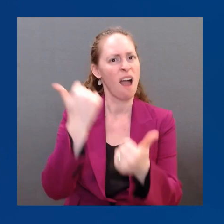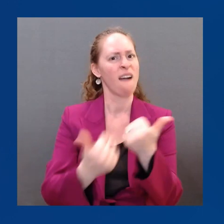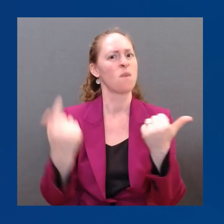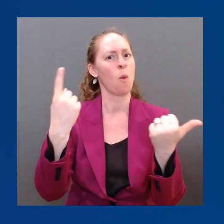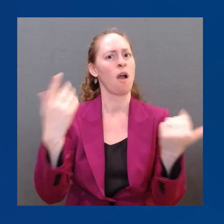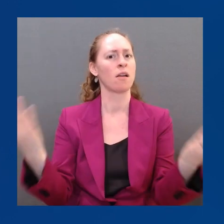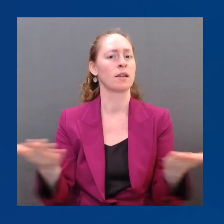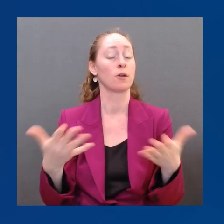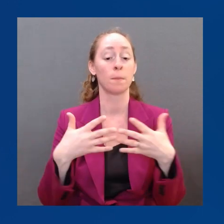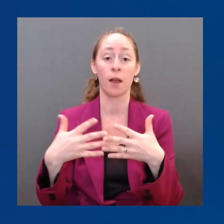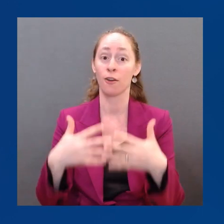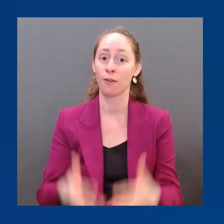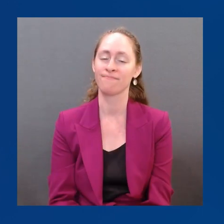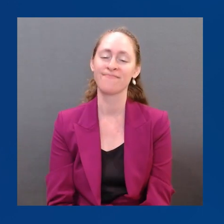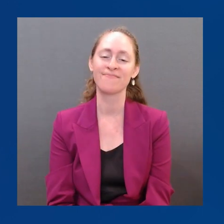Moderator: Let's go to Ed O'Keefe at CBS.